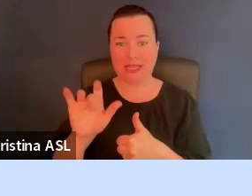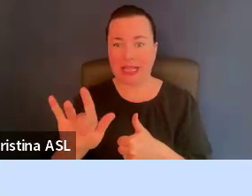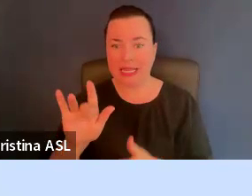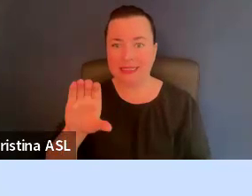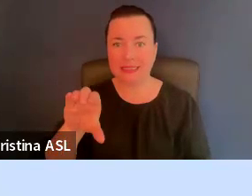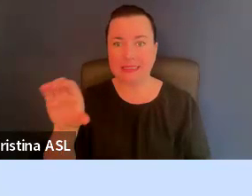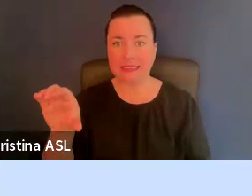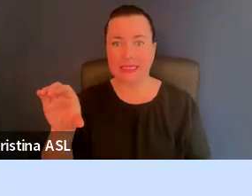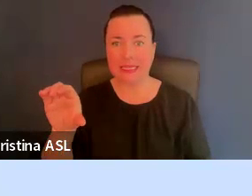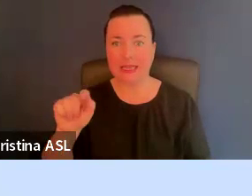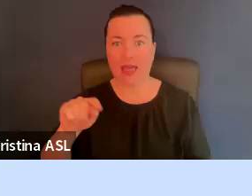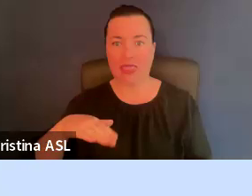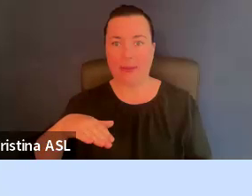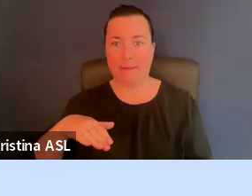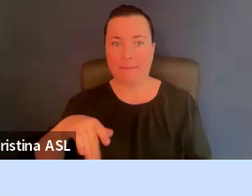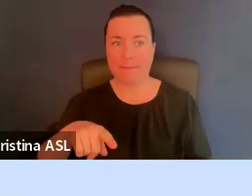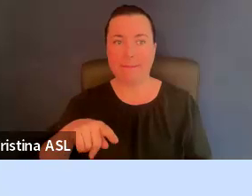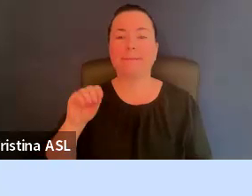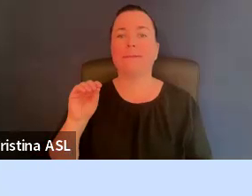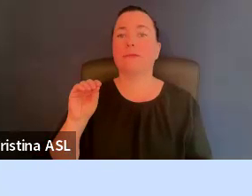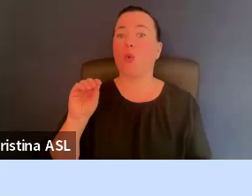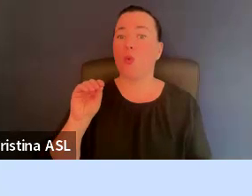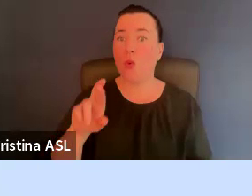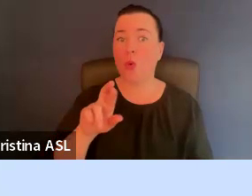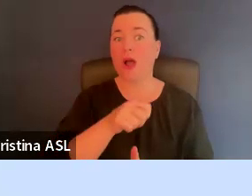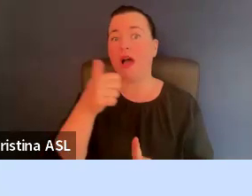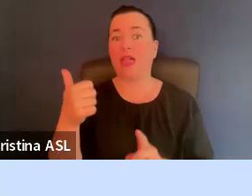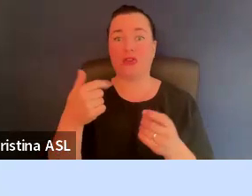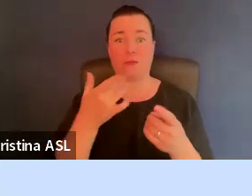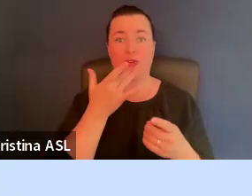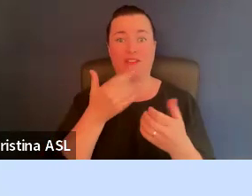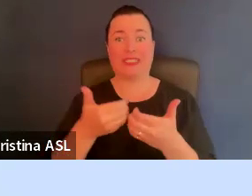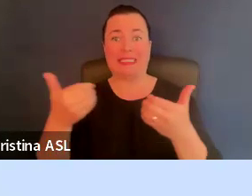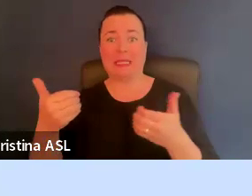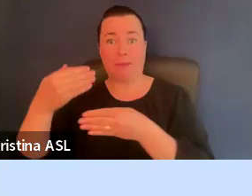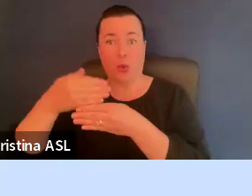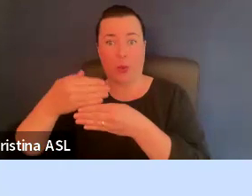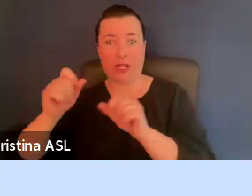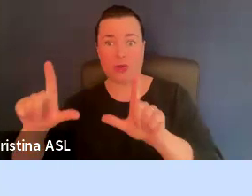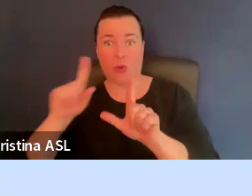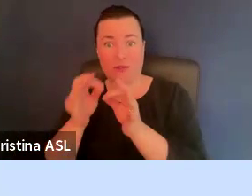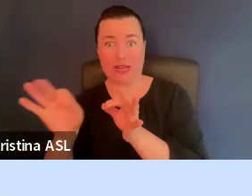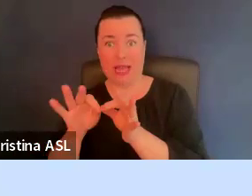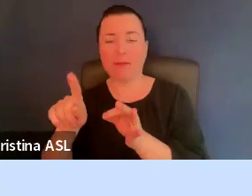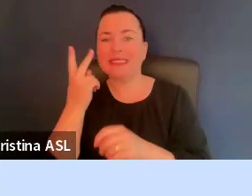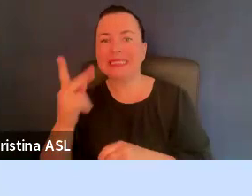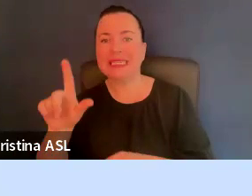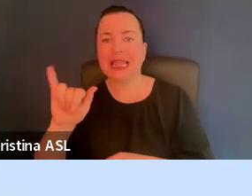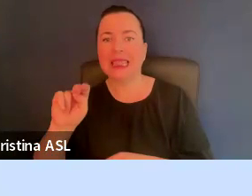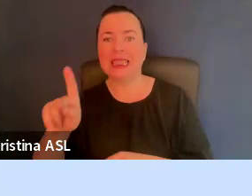or to access the captions in a separate window, see the link to the external captioner in the chat.